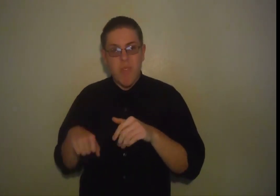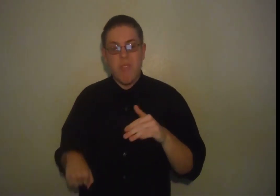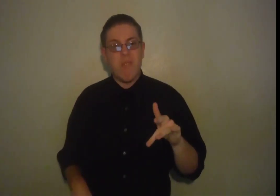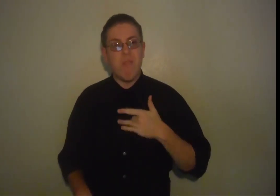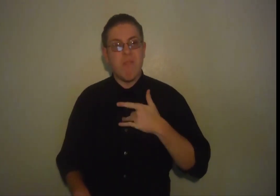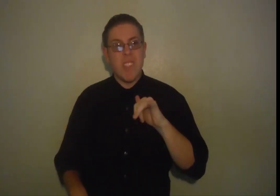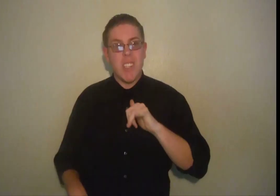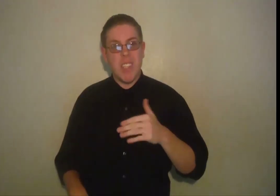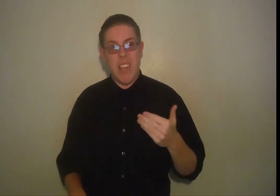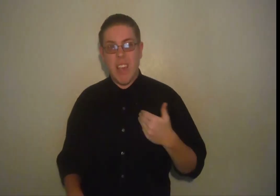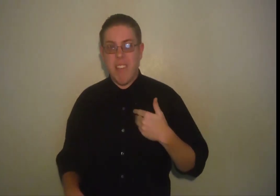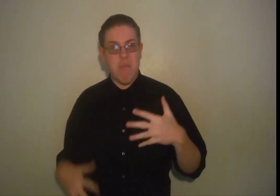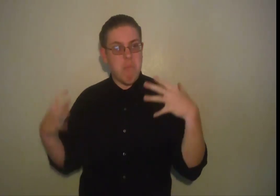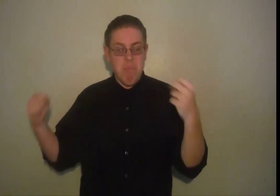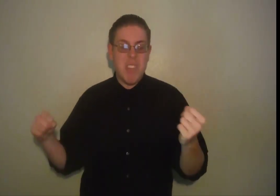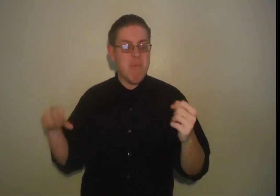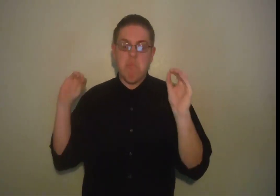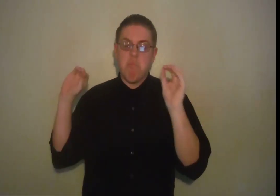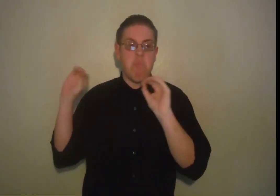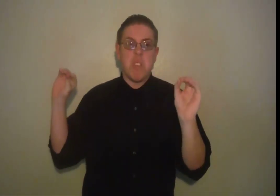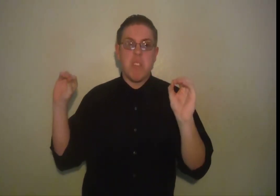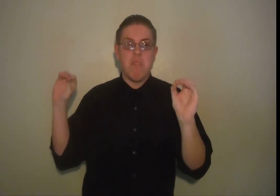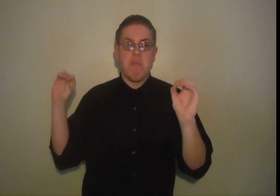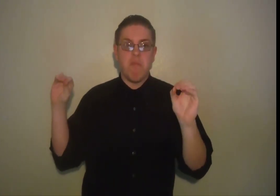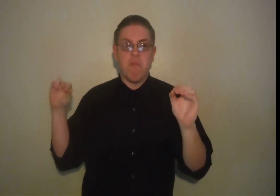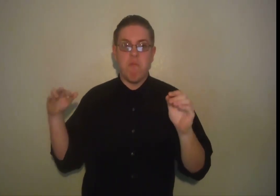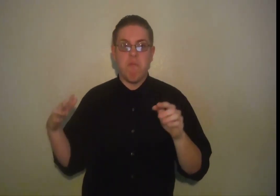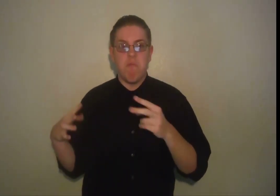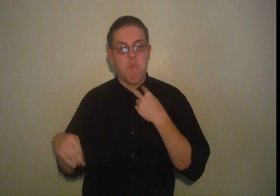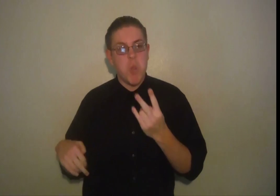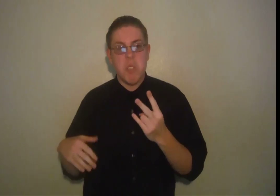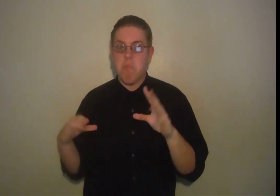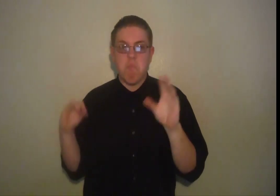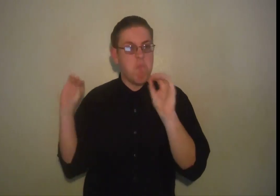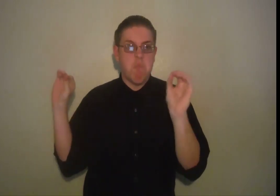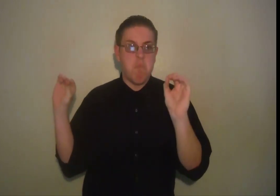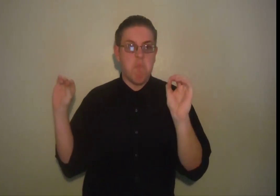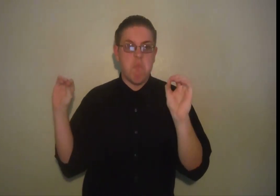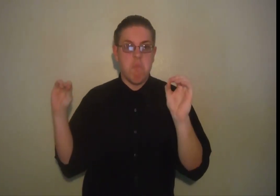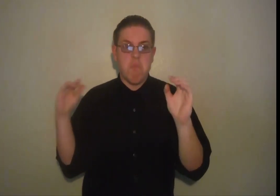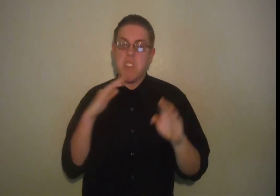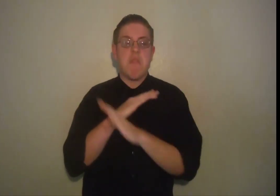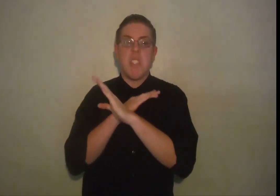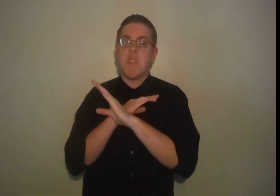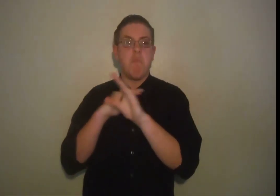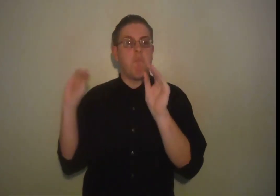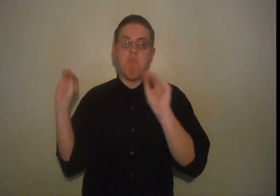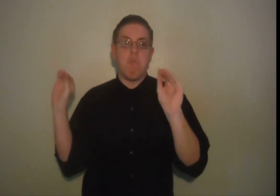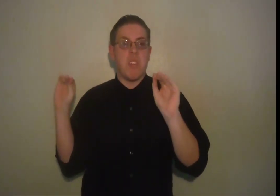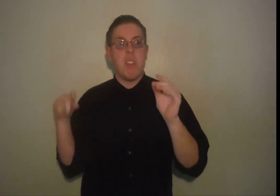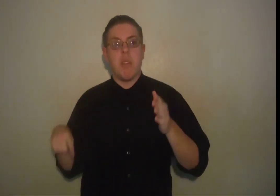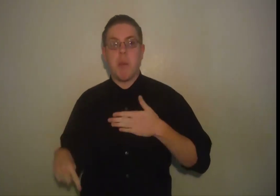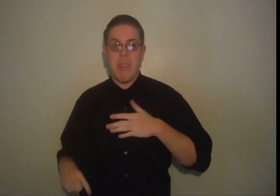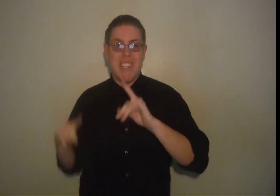He can say whatever he wants and no one can contest it. I had no power, I had no voice, I was defenseless.